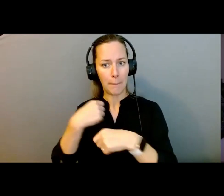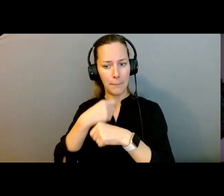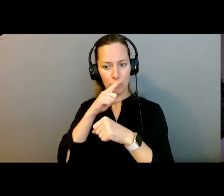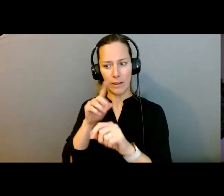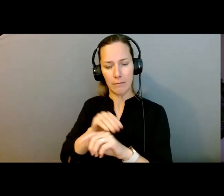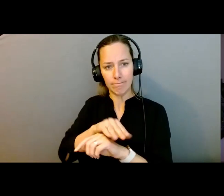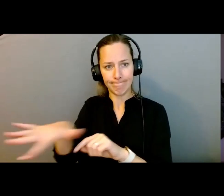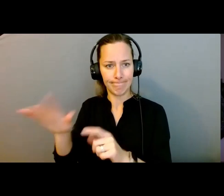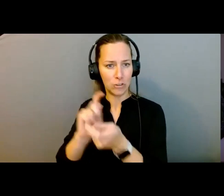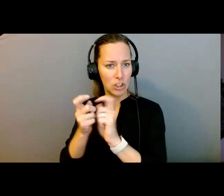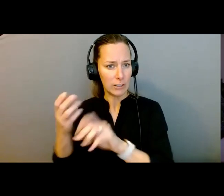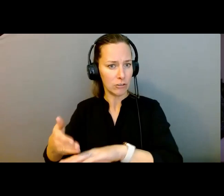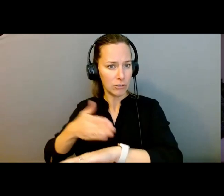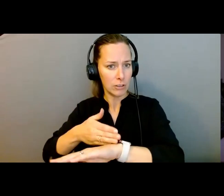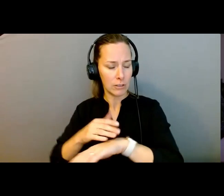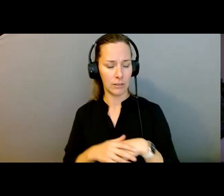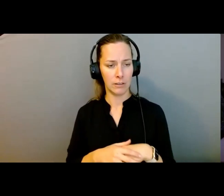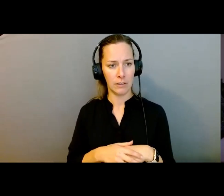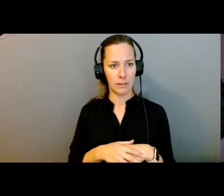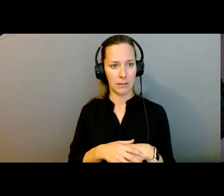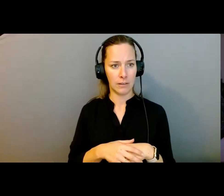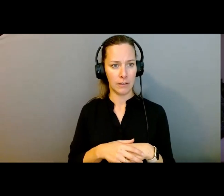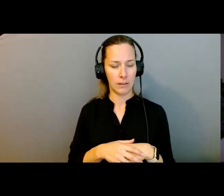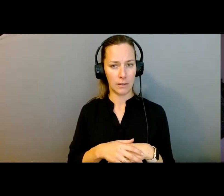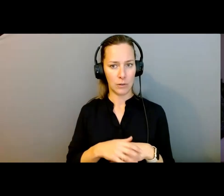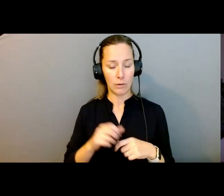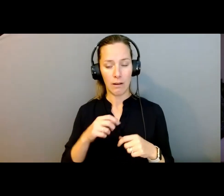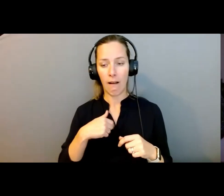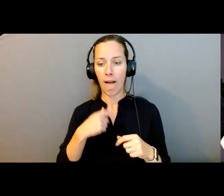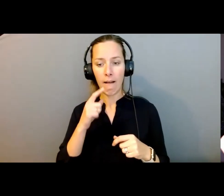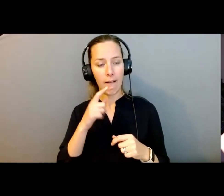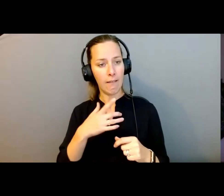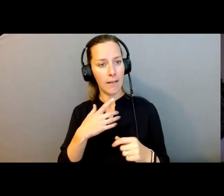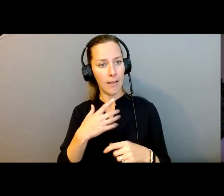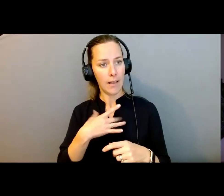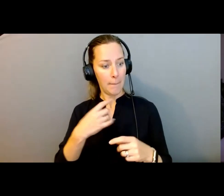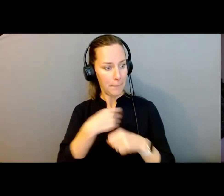So, I really like this idea that we're imagining how to ensure the research which is community,